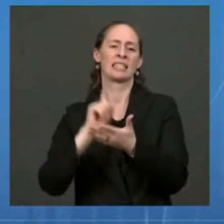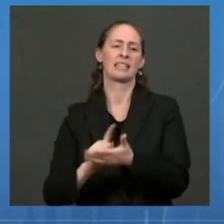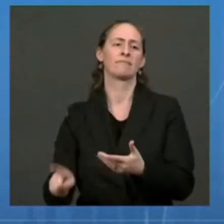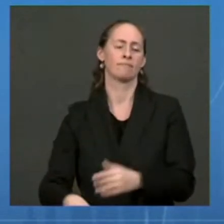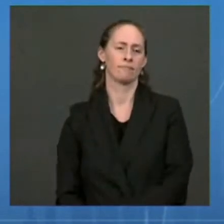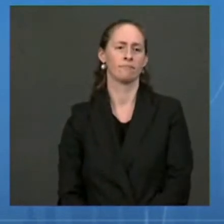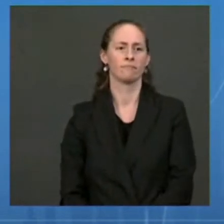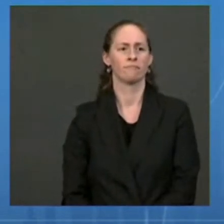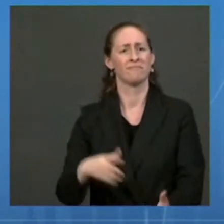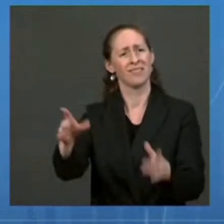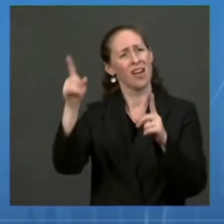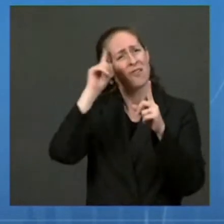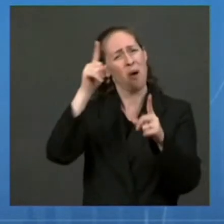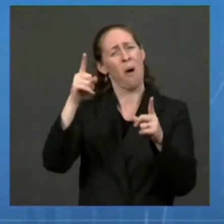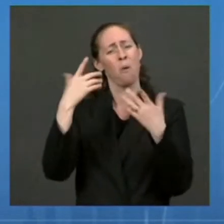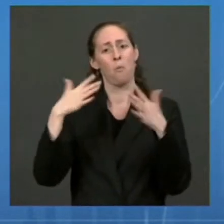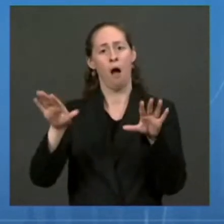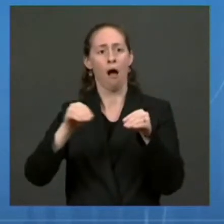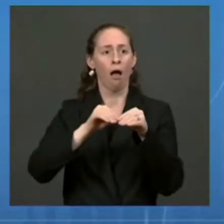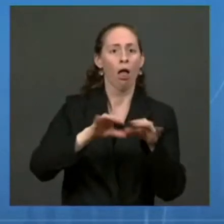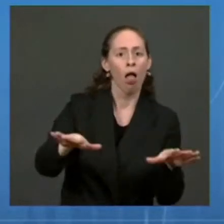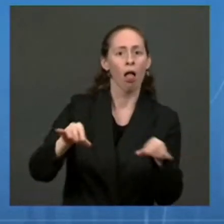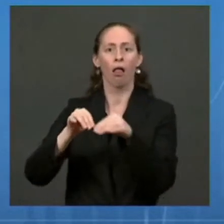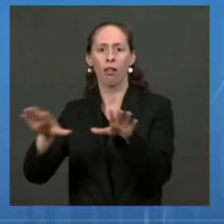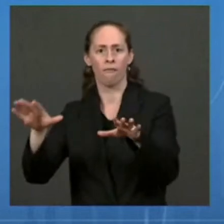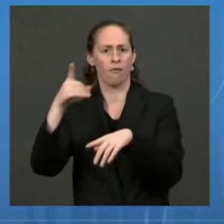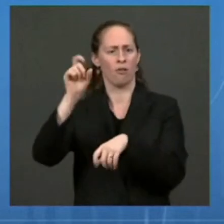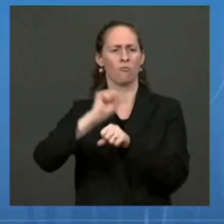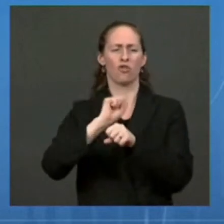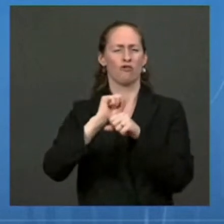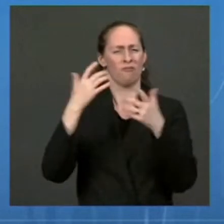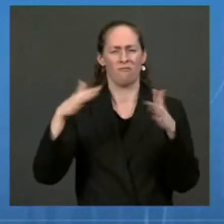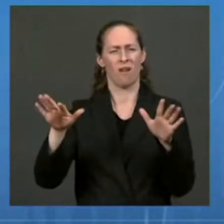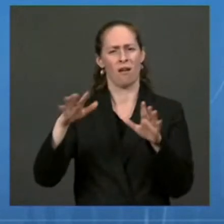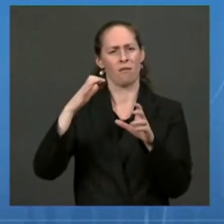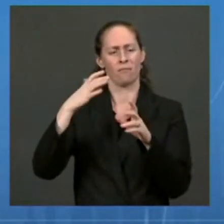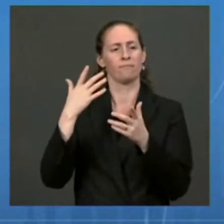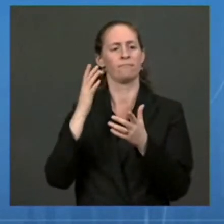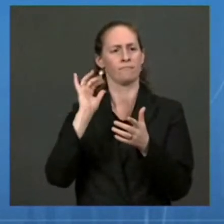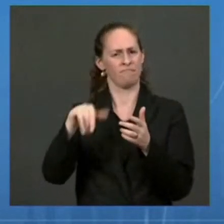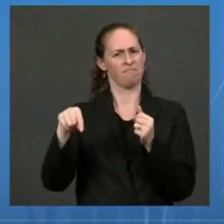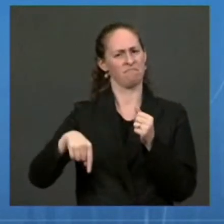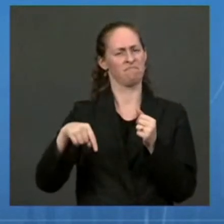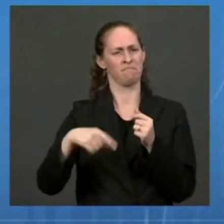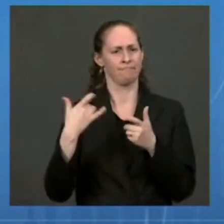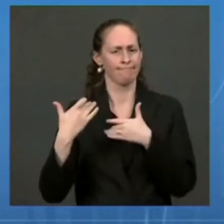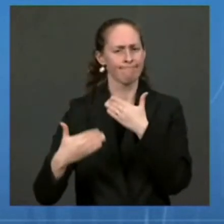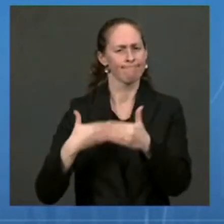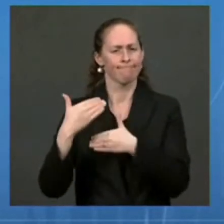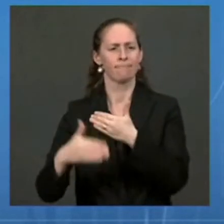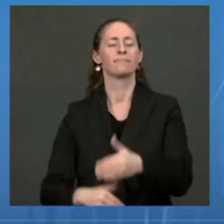UNDERGOING TESTING ON AT LEAST